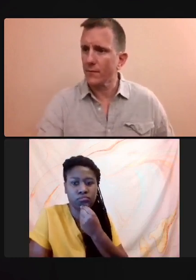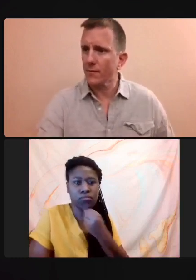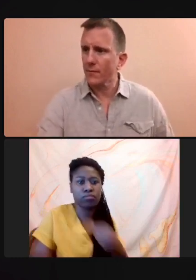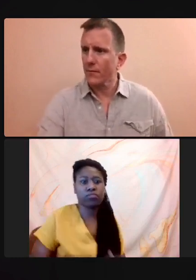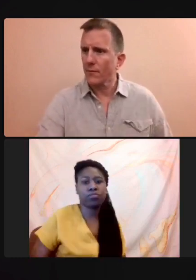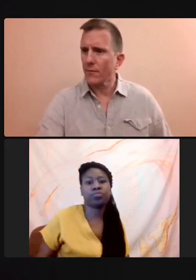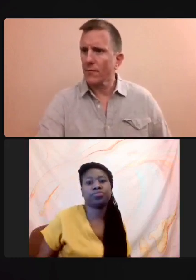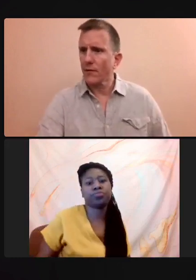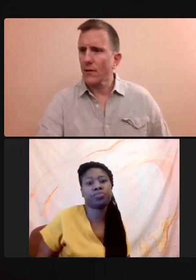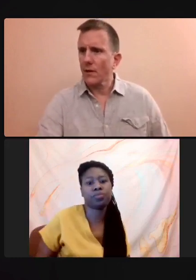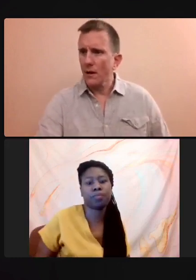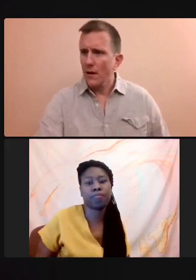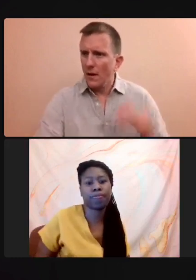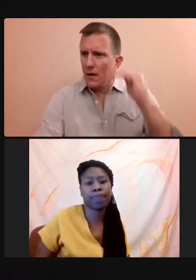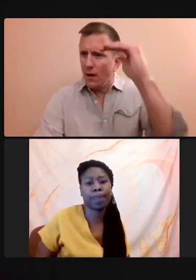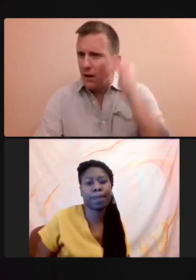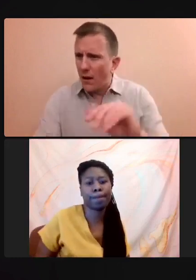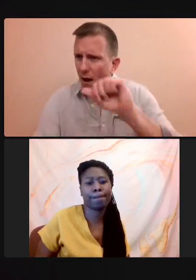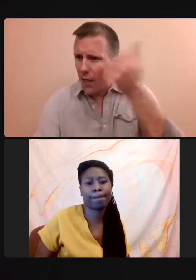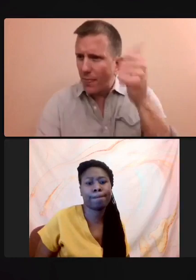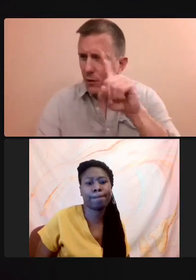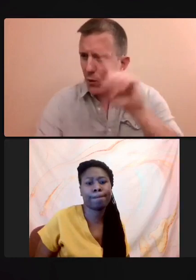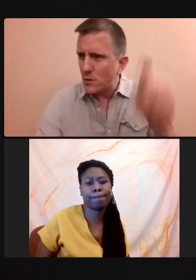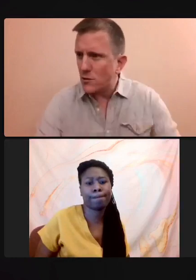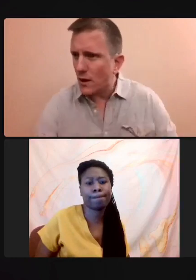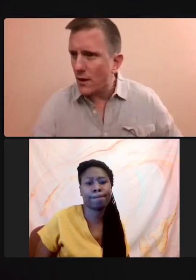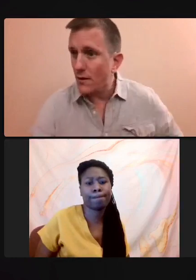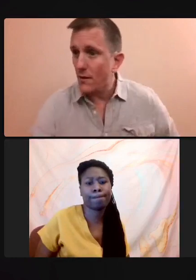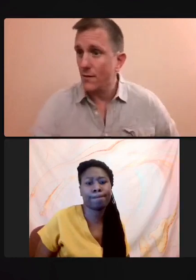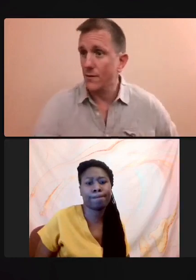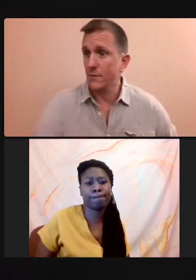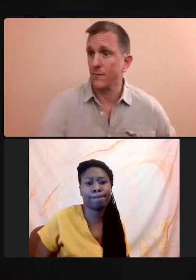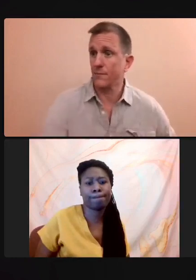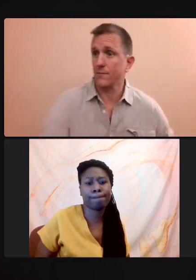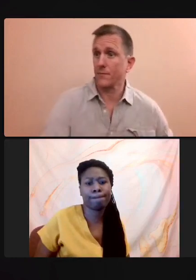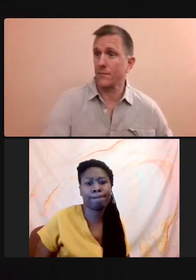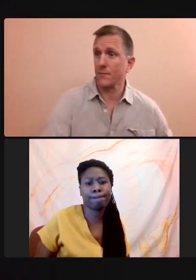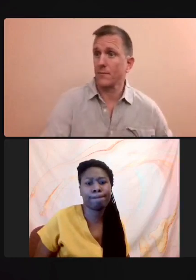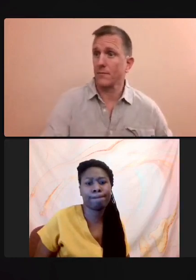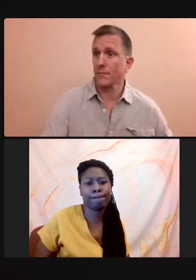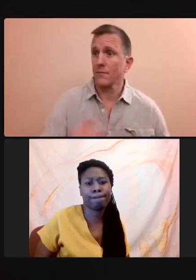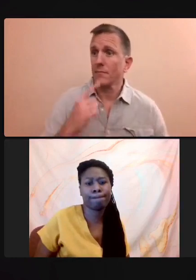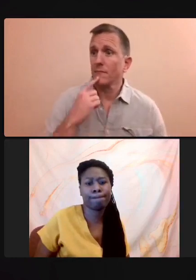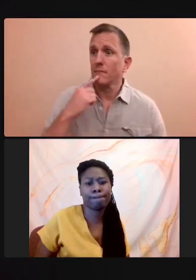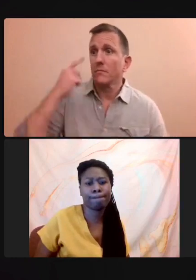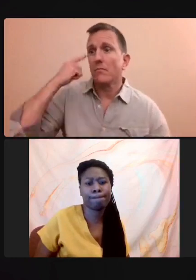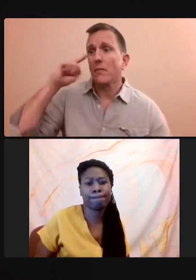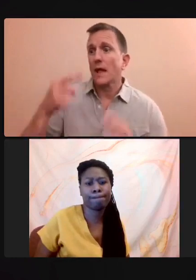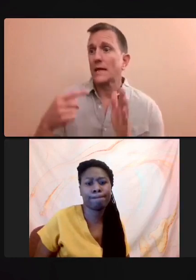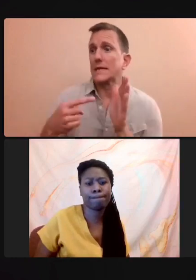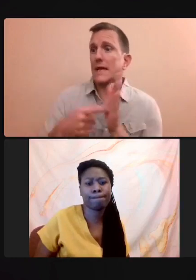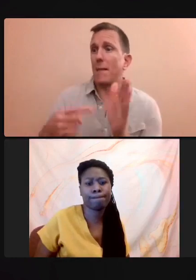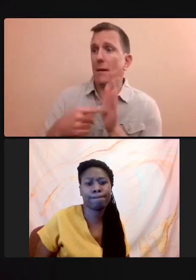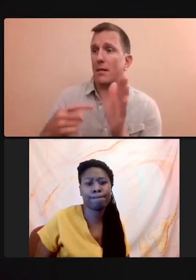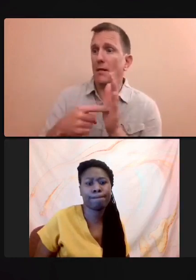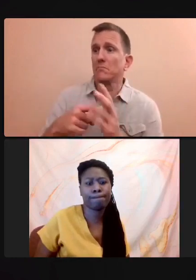how if there are classes, you know, just like general, general